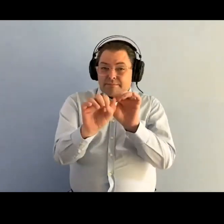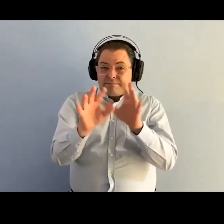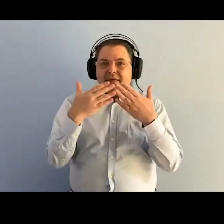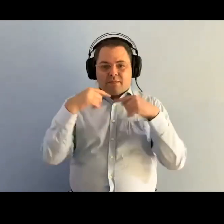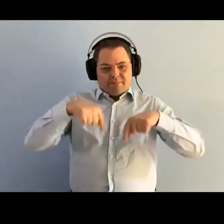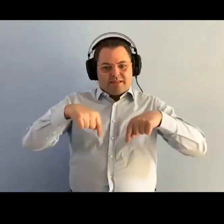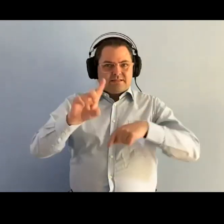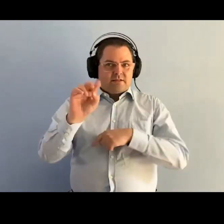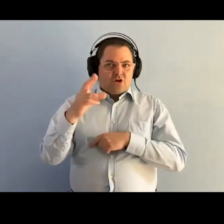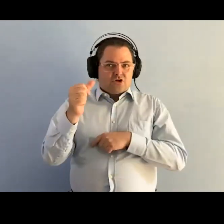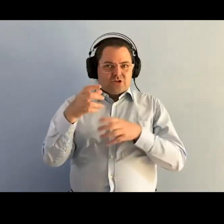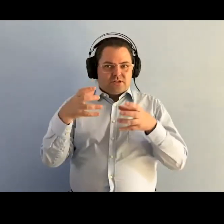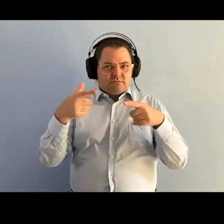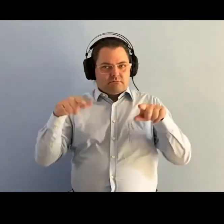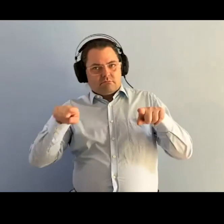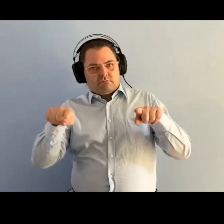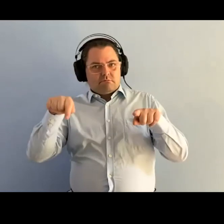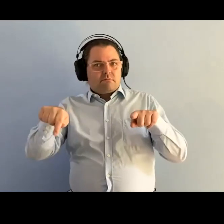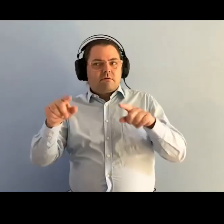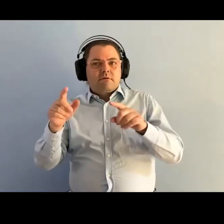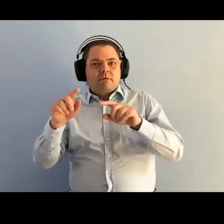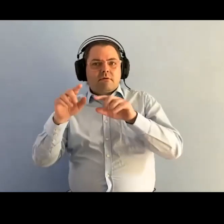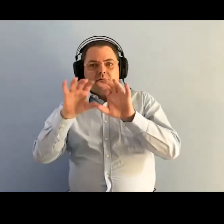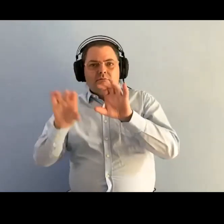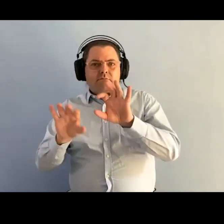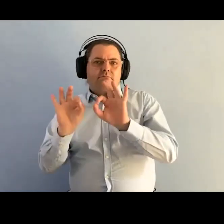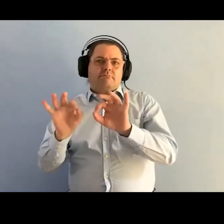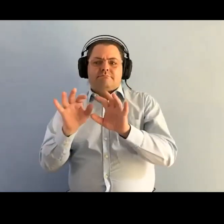process on your end. >> Thank you Christian. Thank you for